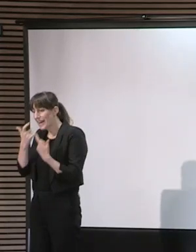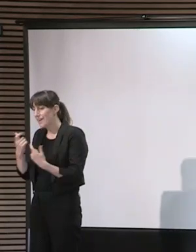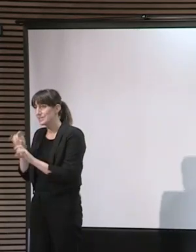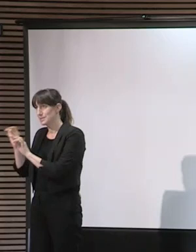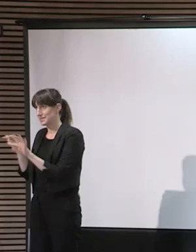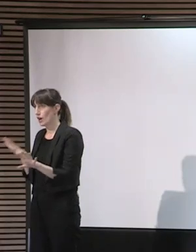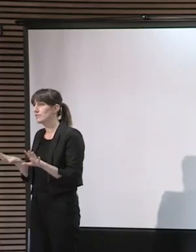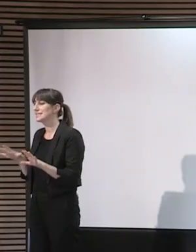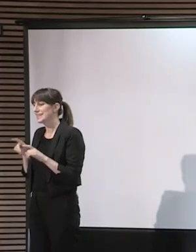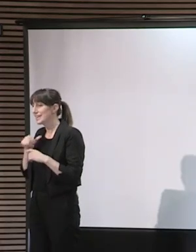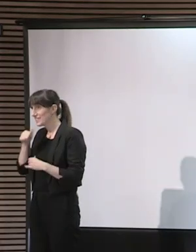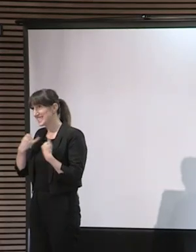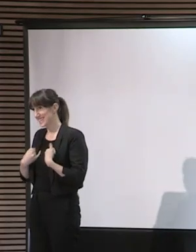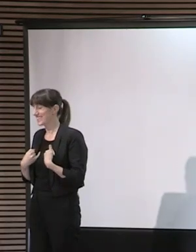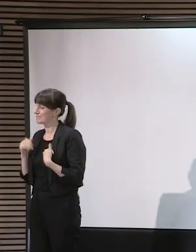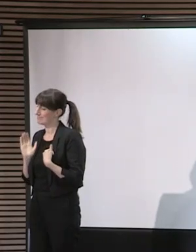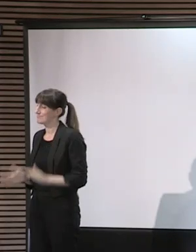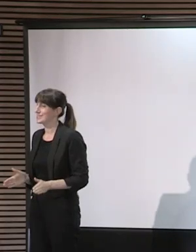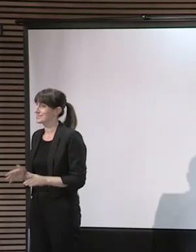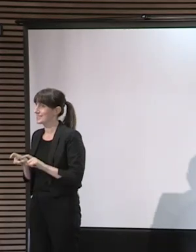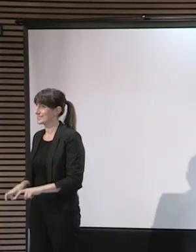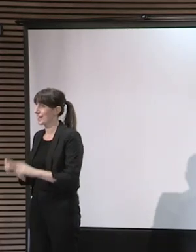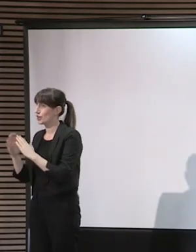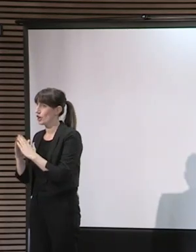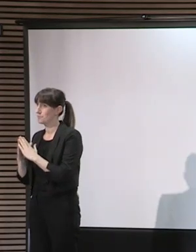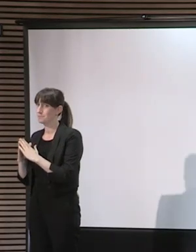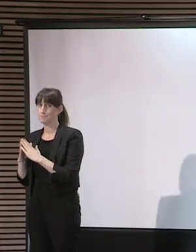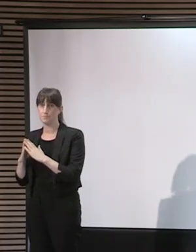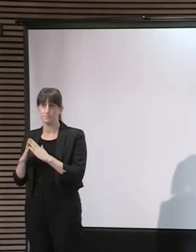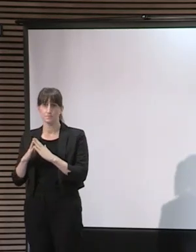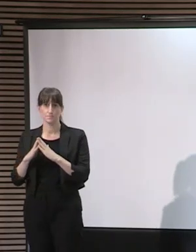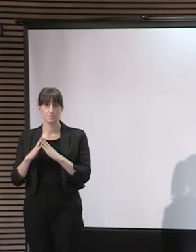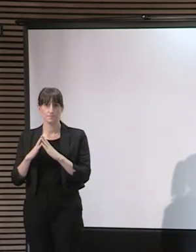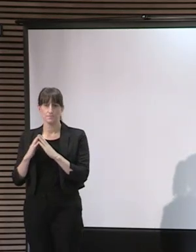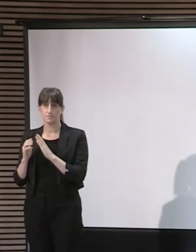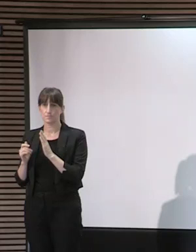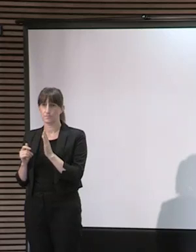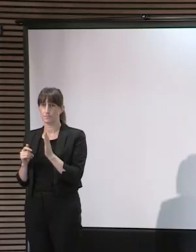regardless of their circumstances - to be able to look after themselves and